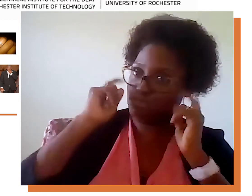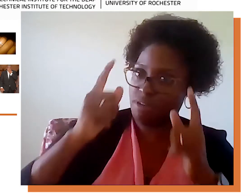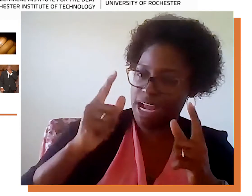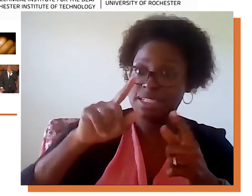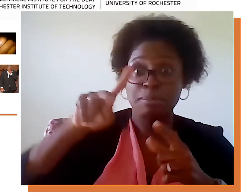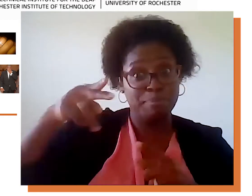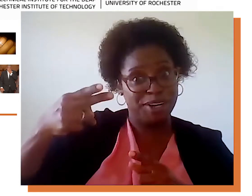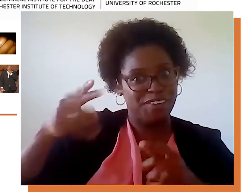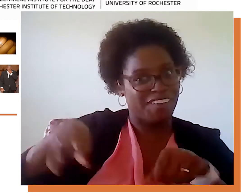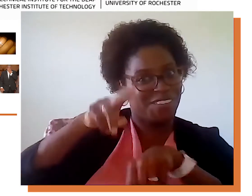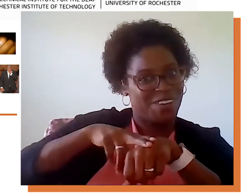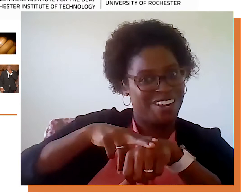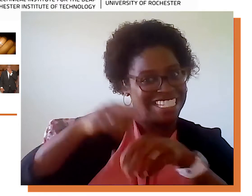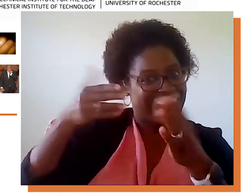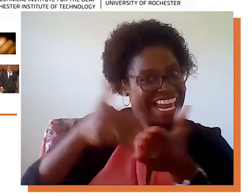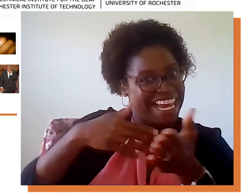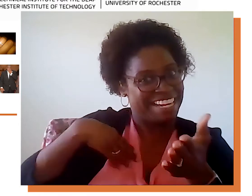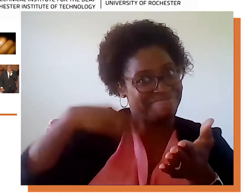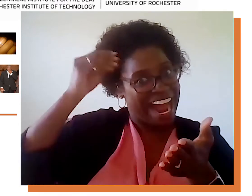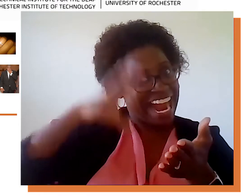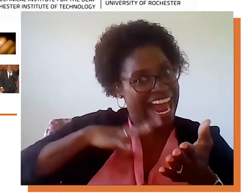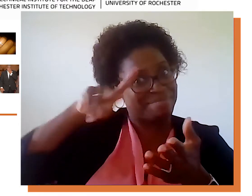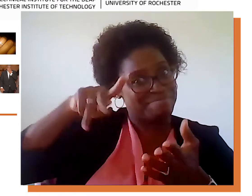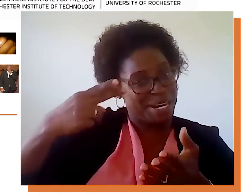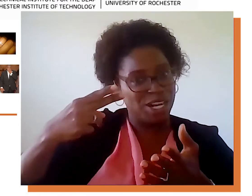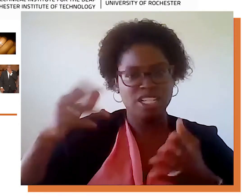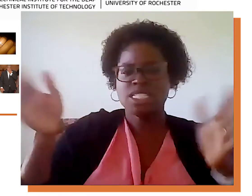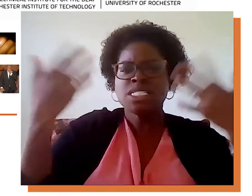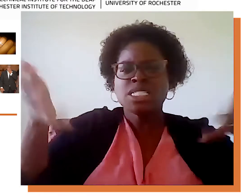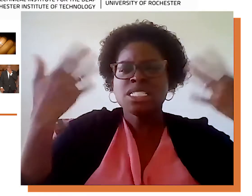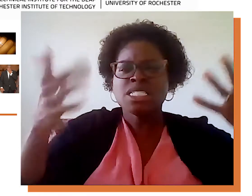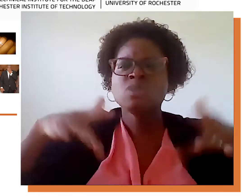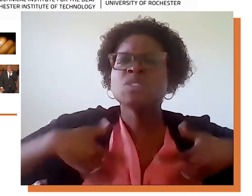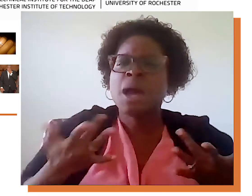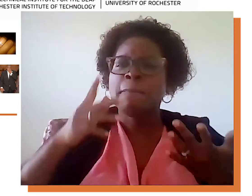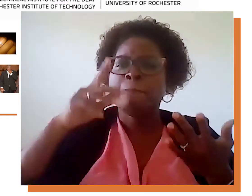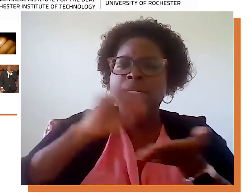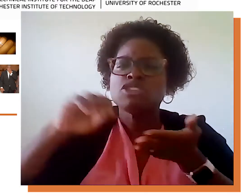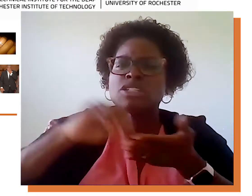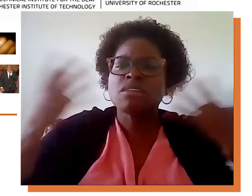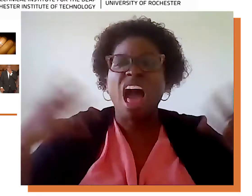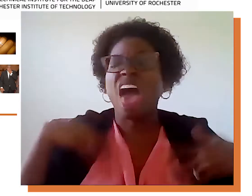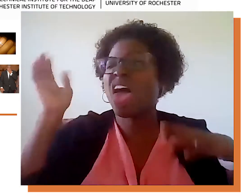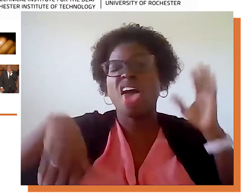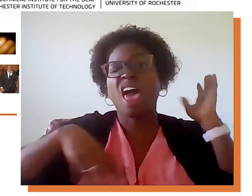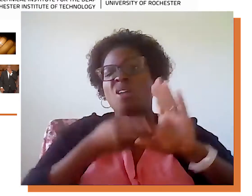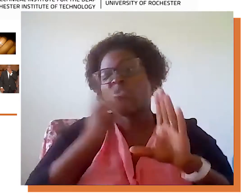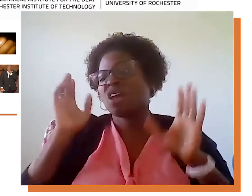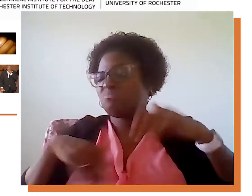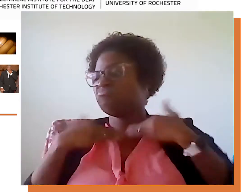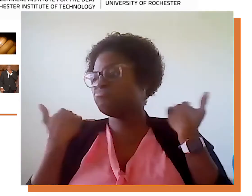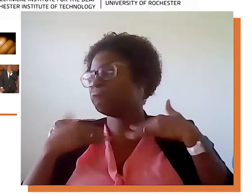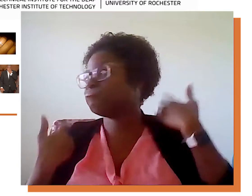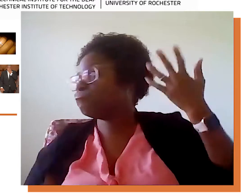And, not surprisingly at all, Peter Hauser found me. He's my guy. He says, "Alesia, what are you doing?" And I was like, "You know, I quit.